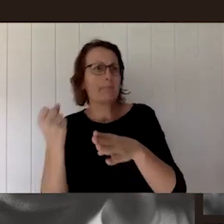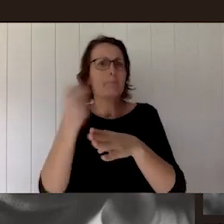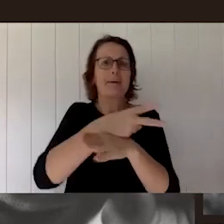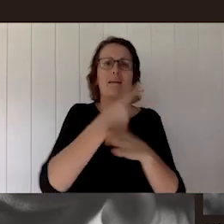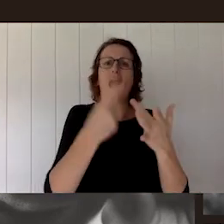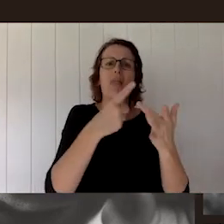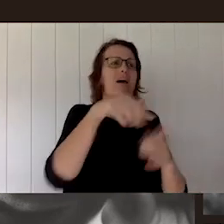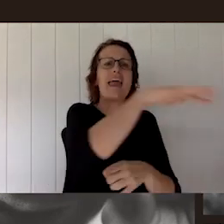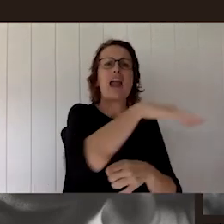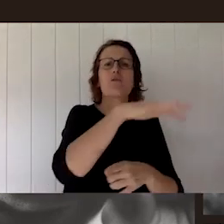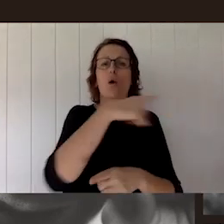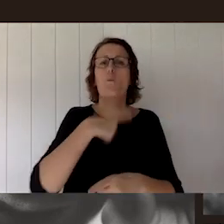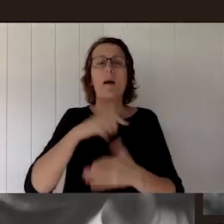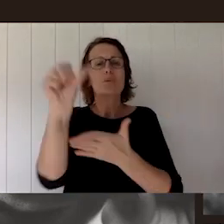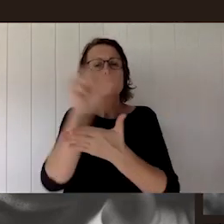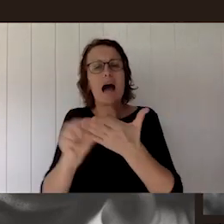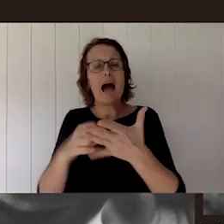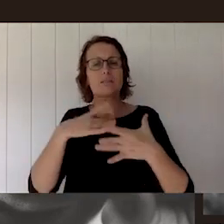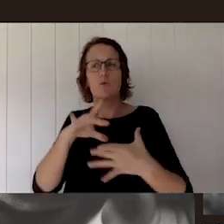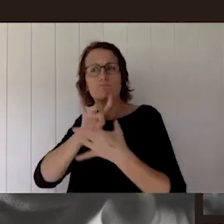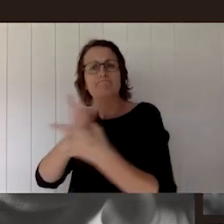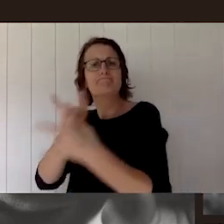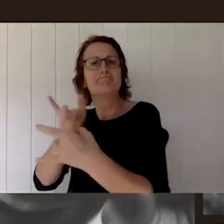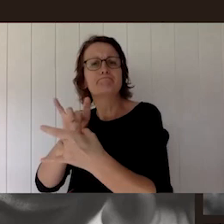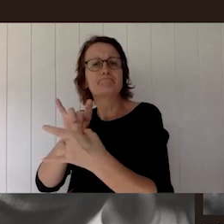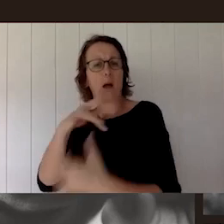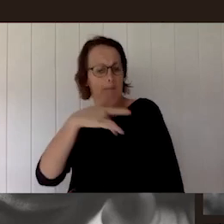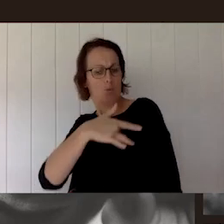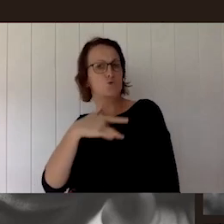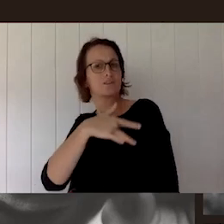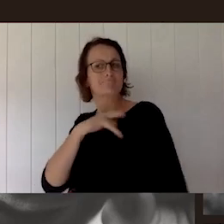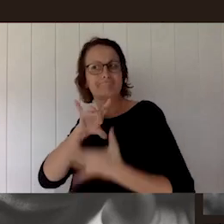ourselves more in touch with the emotive sides of our lives. And we